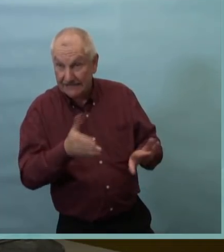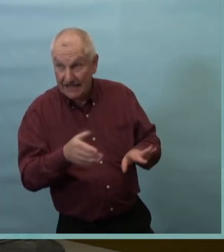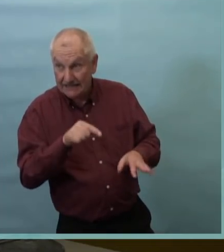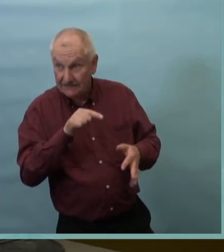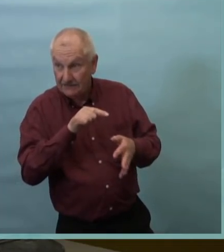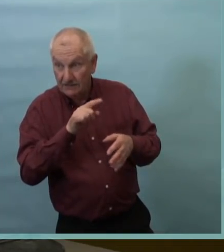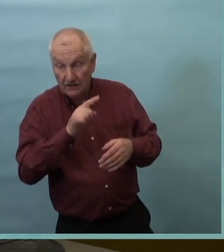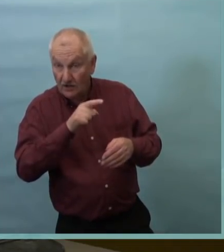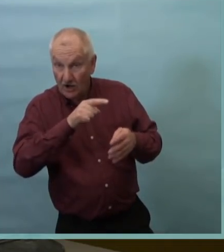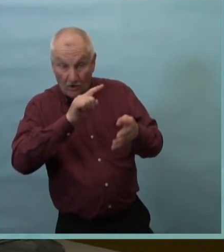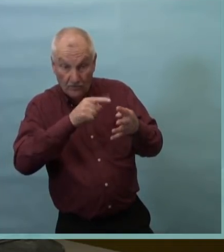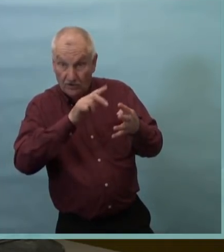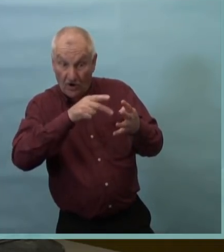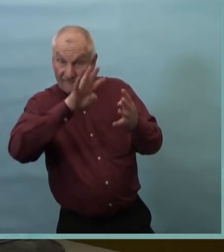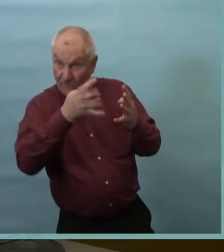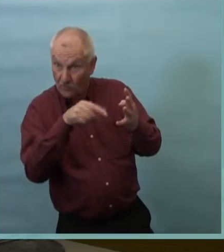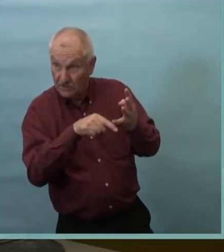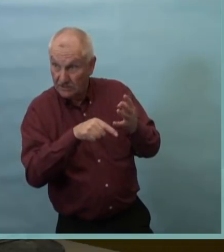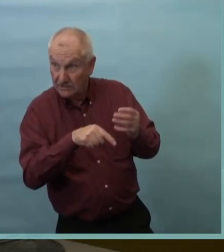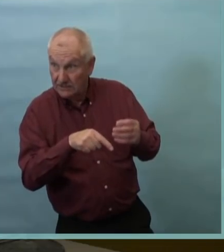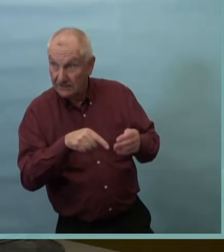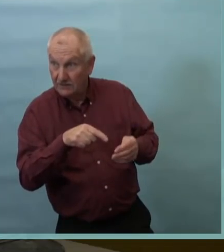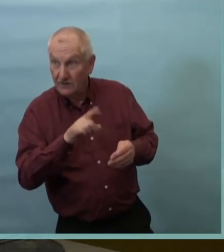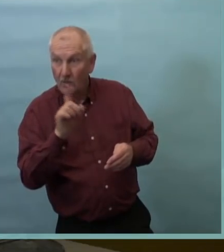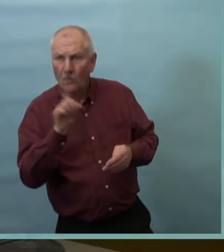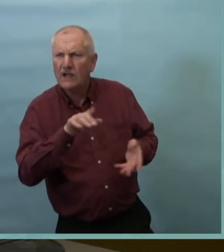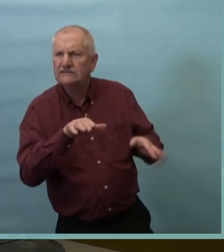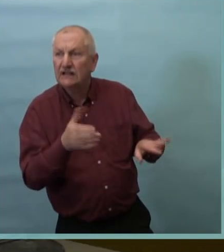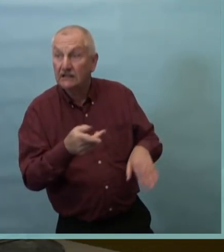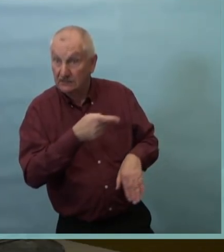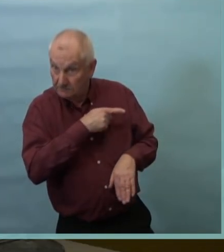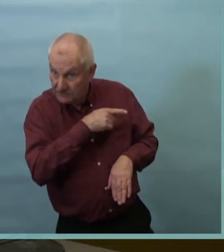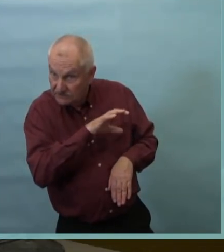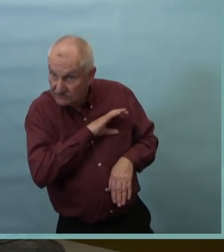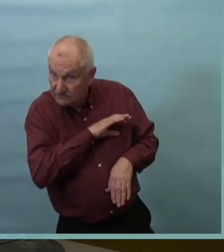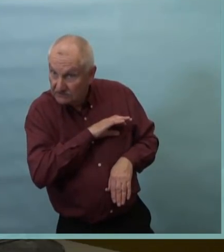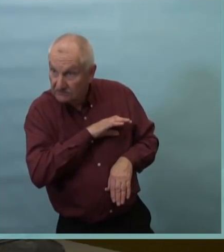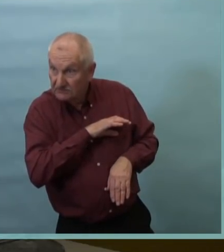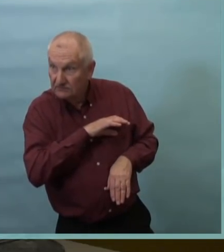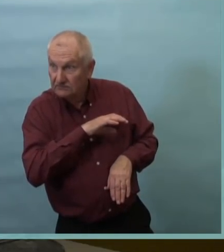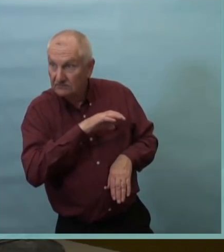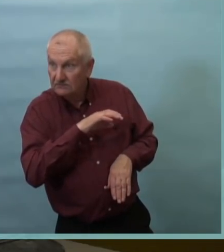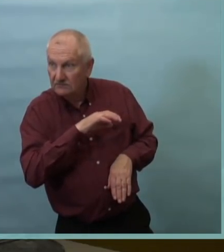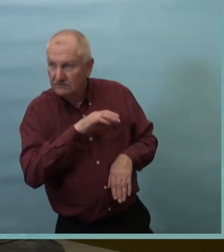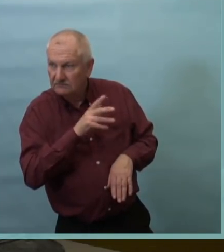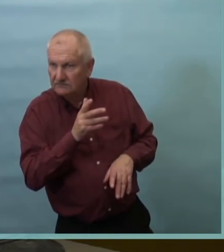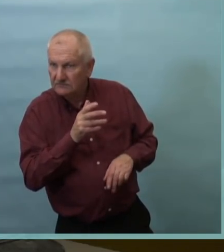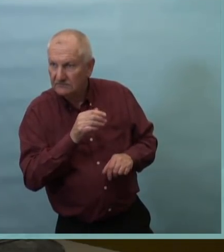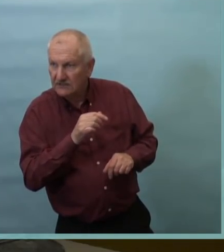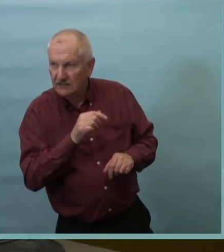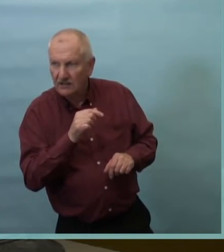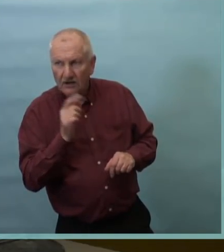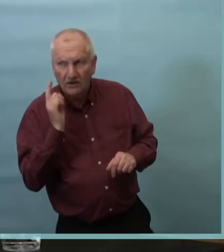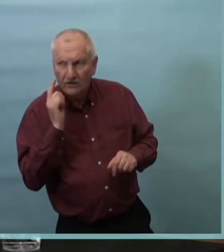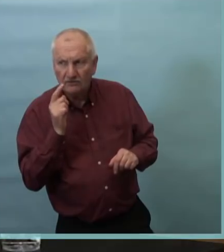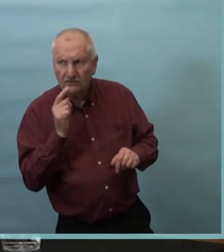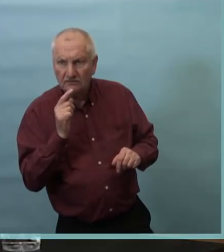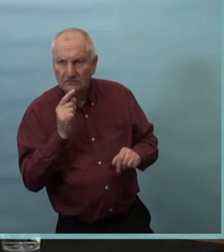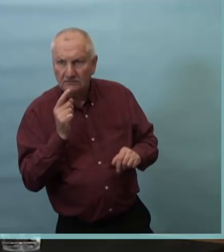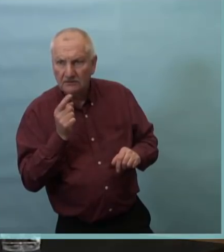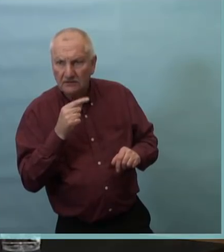case that we reported on yesterday after the side and went public there well I